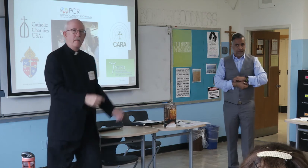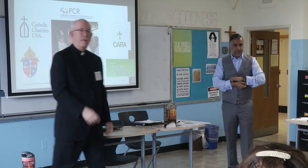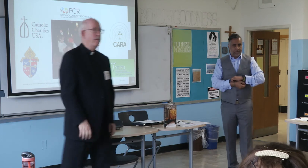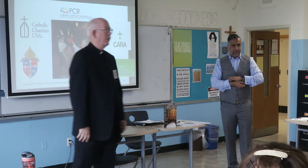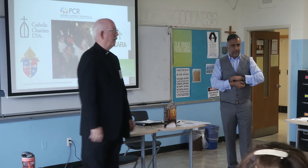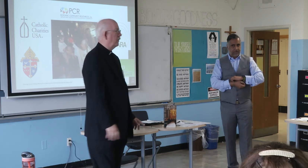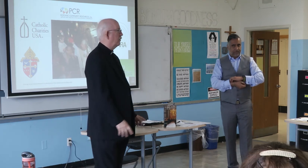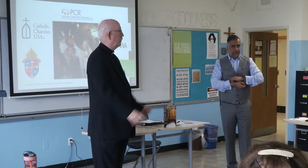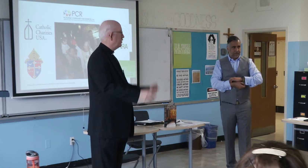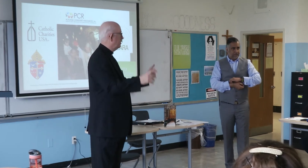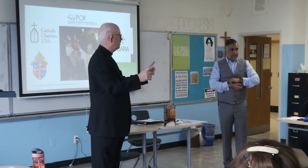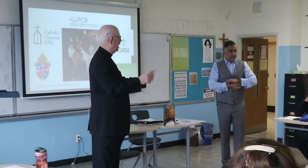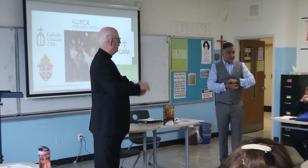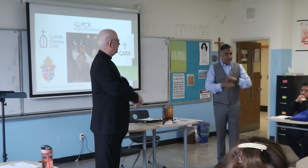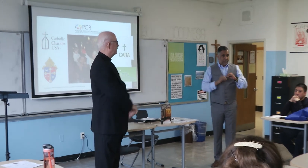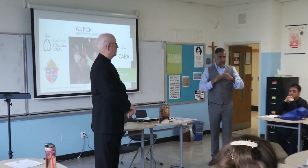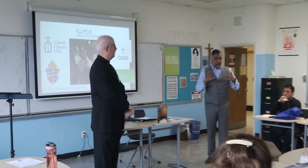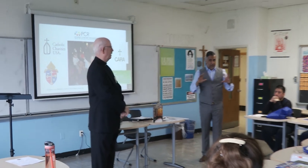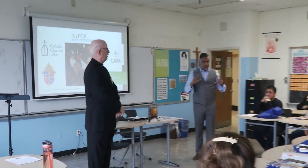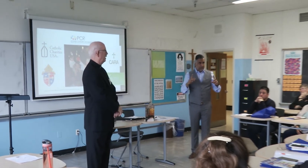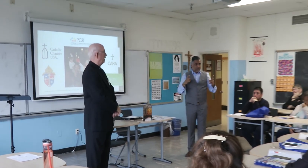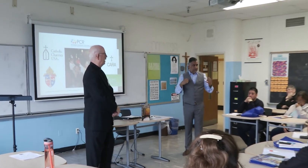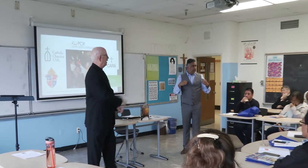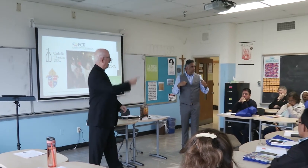Other questions? Comments?